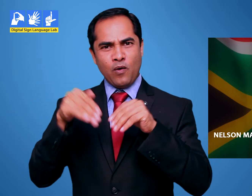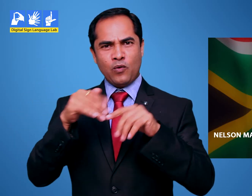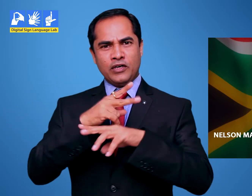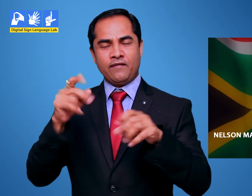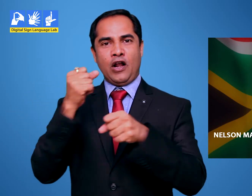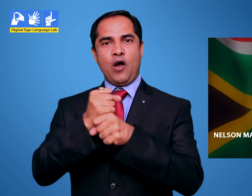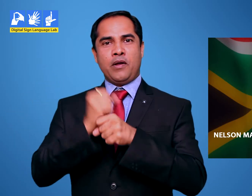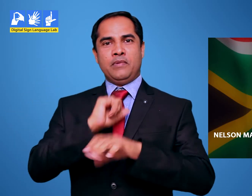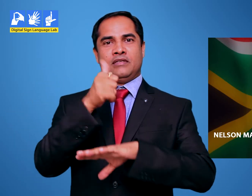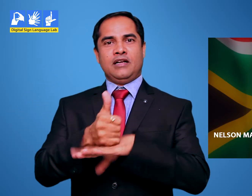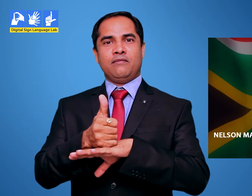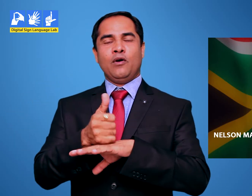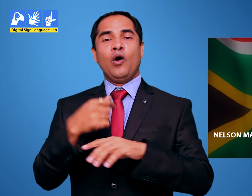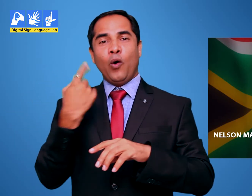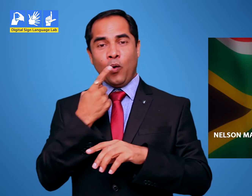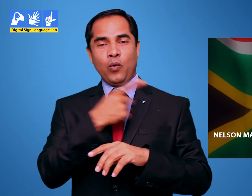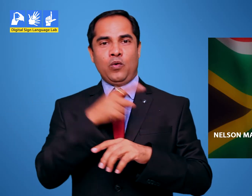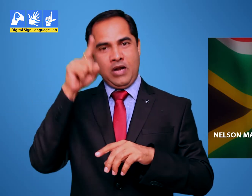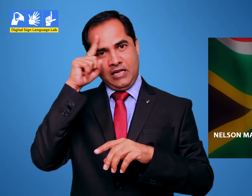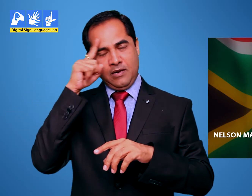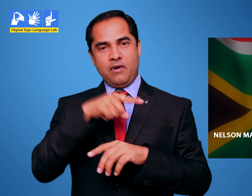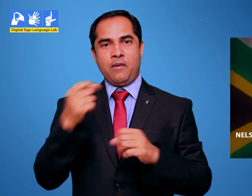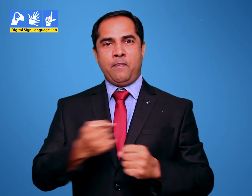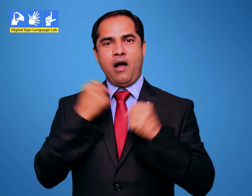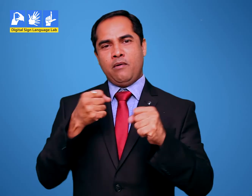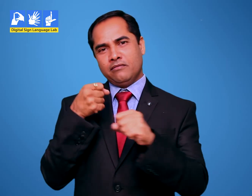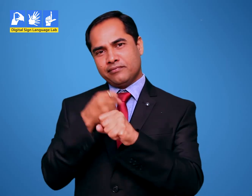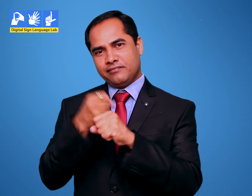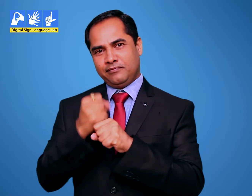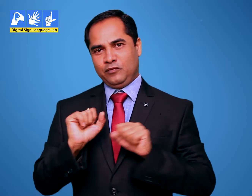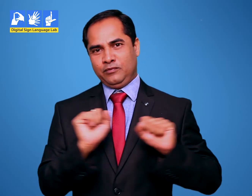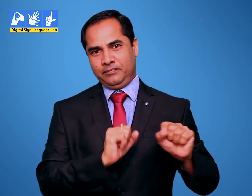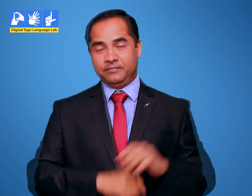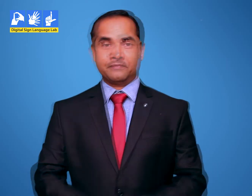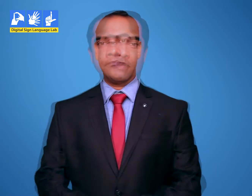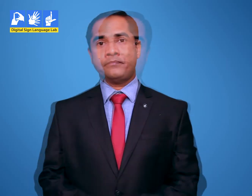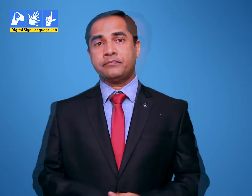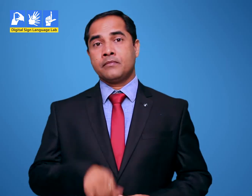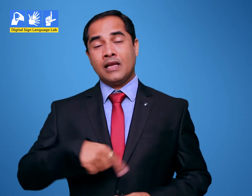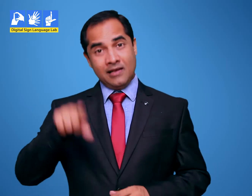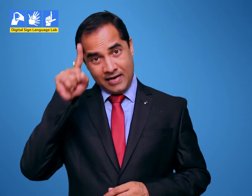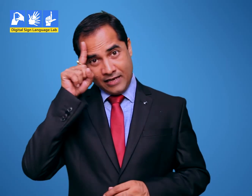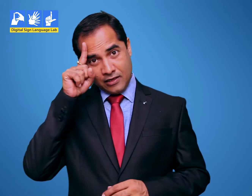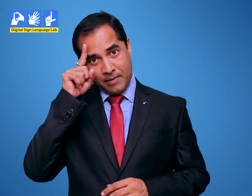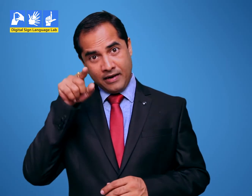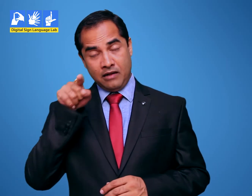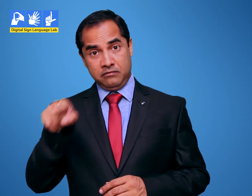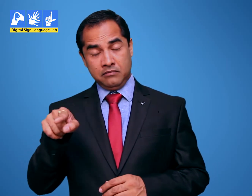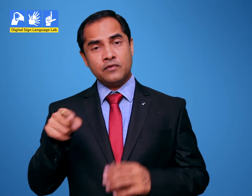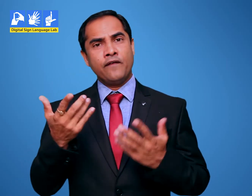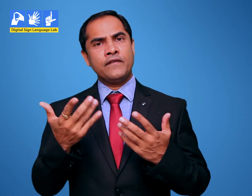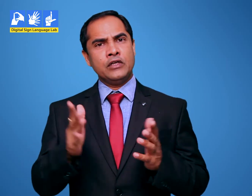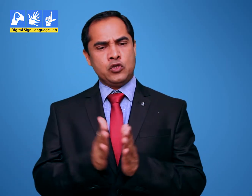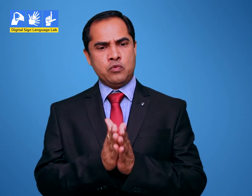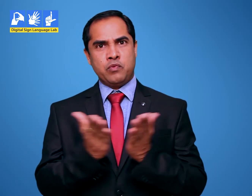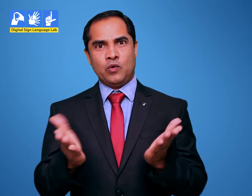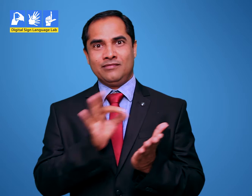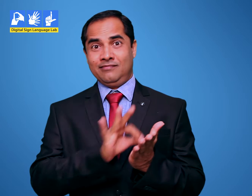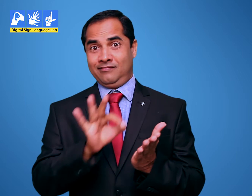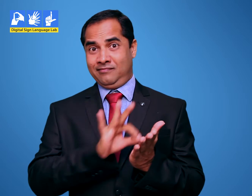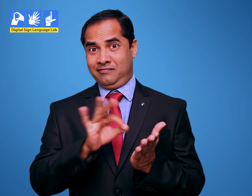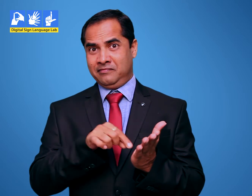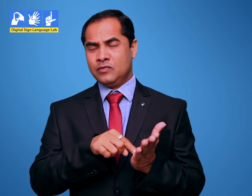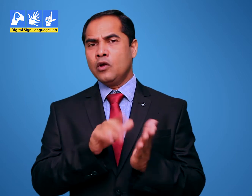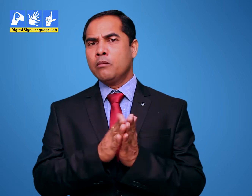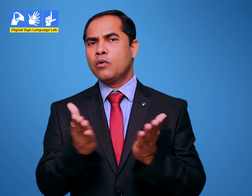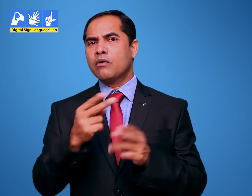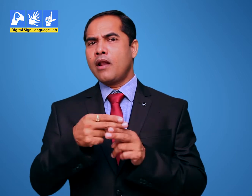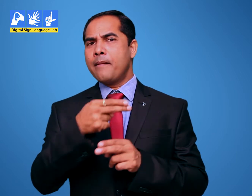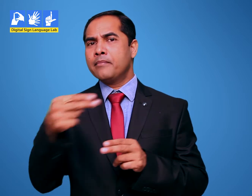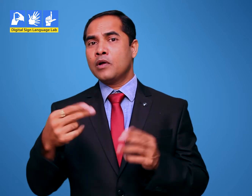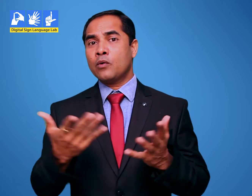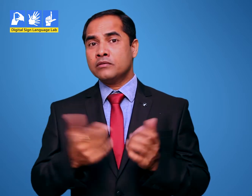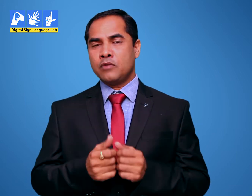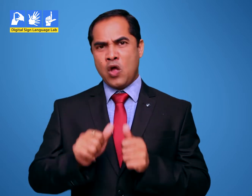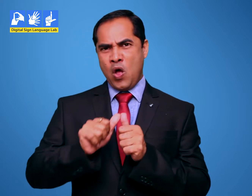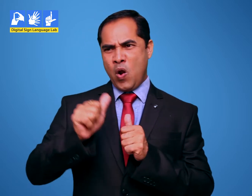democratic government. Mandela had written his autobiography by the name of